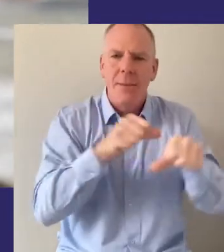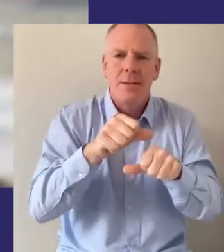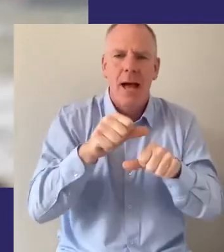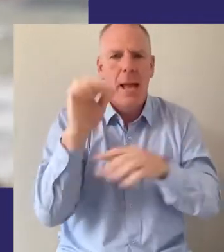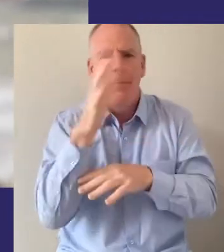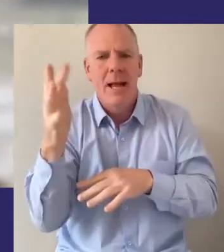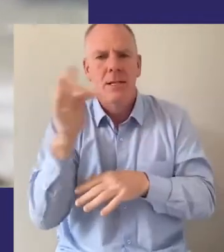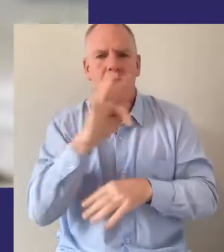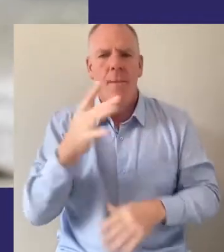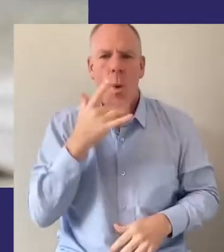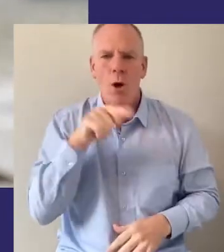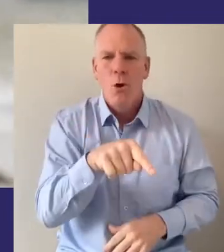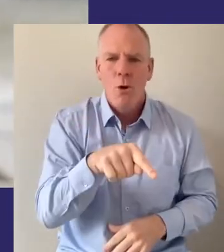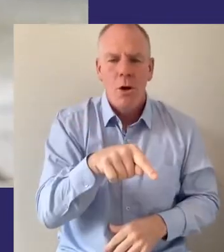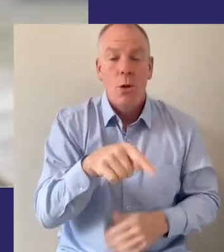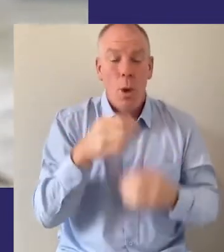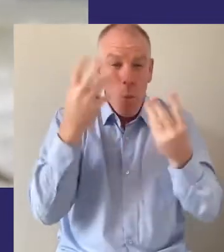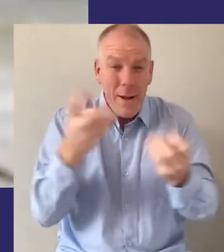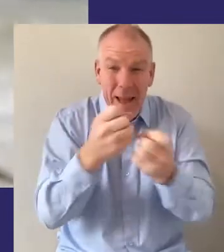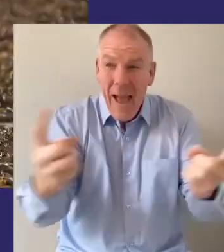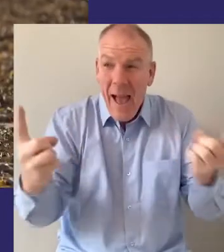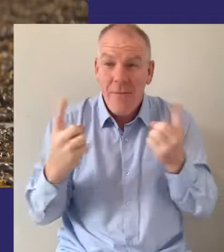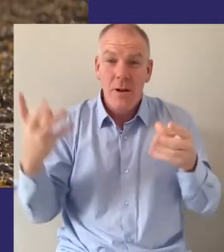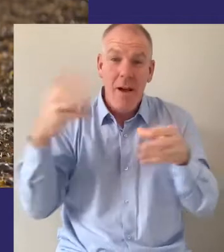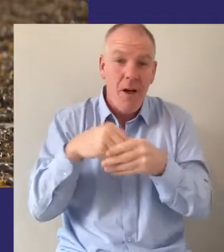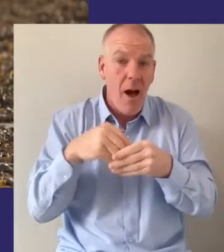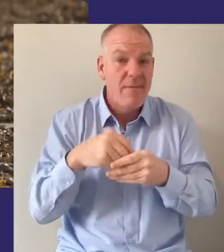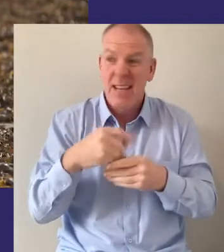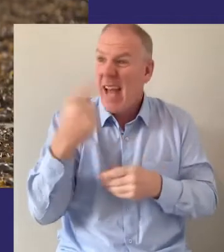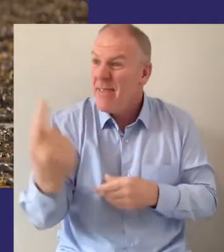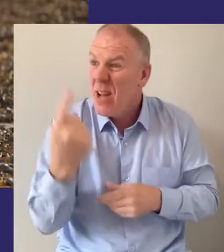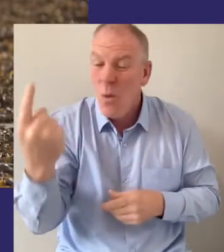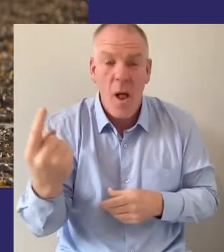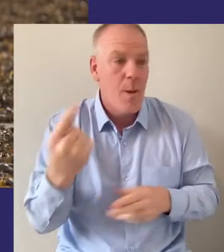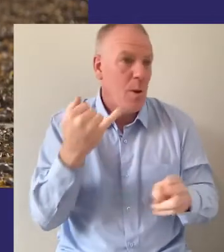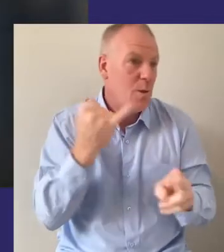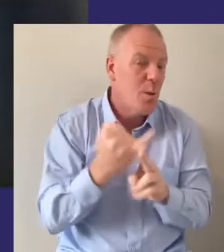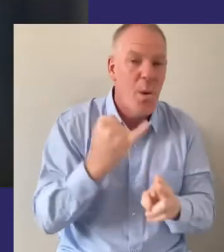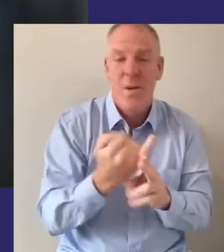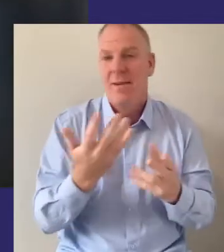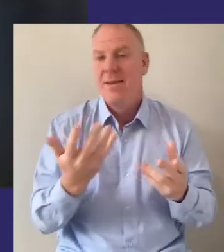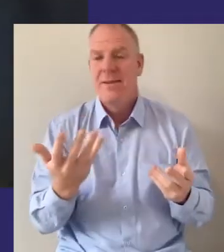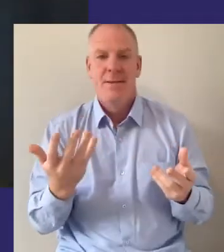asking for is everybody out there to get involved, whether you're an individual or a school or